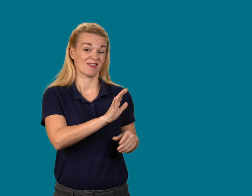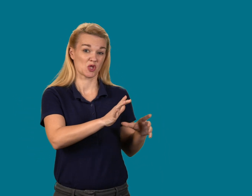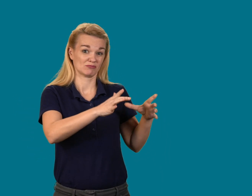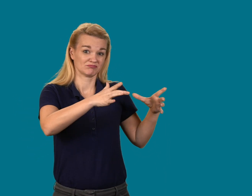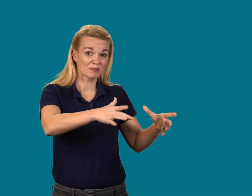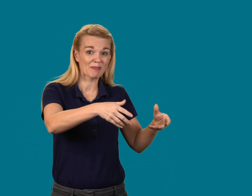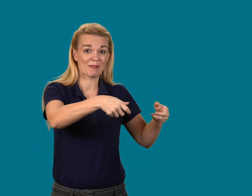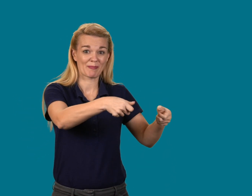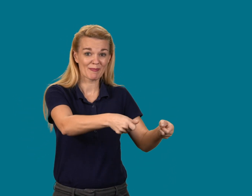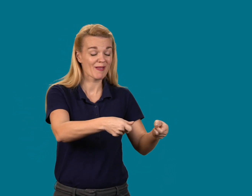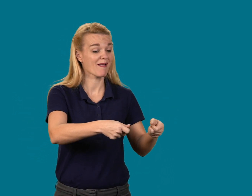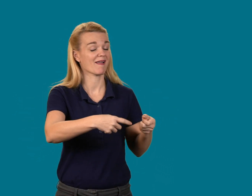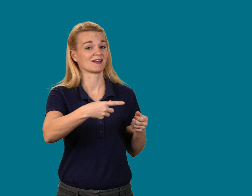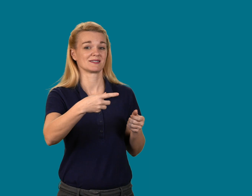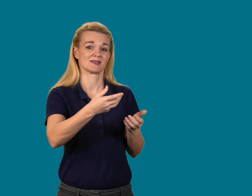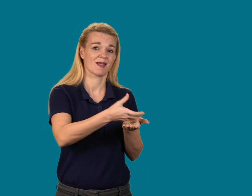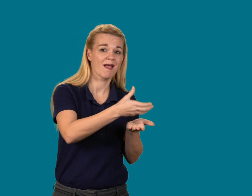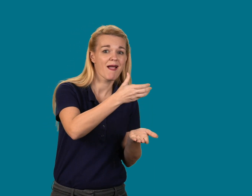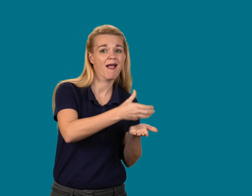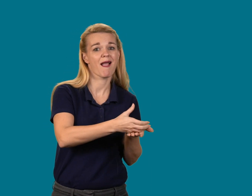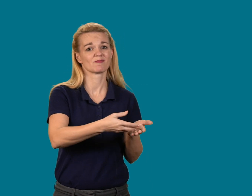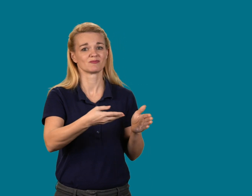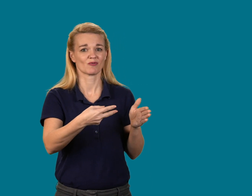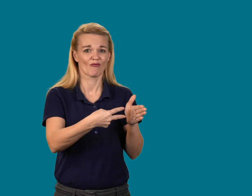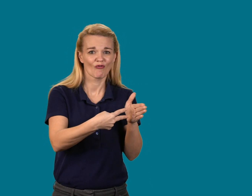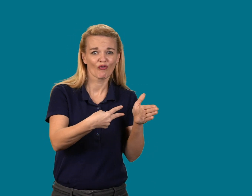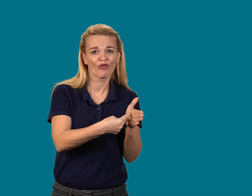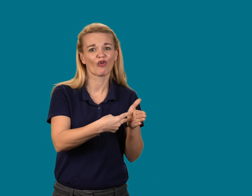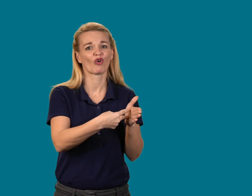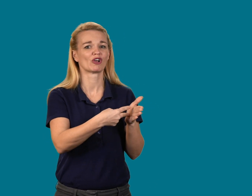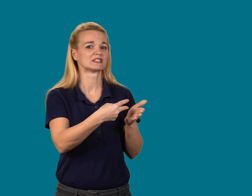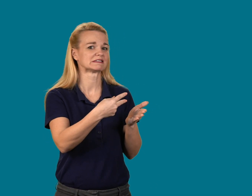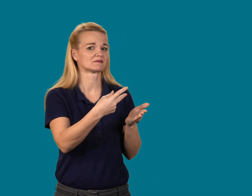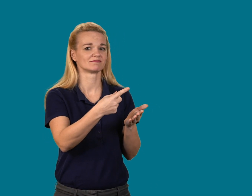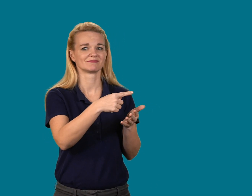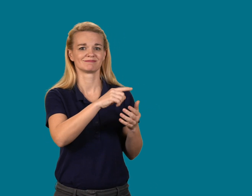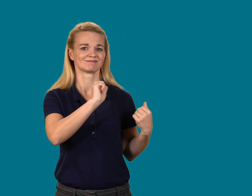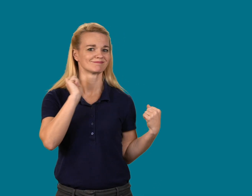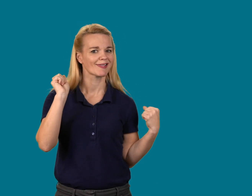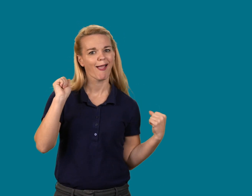They should not share dishes, cups, silverware,